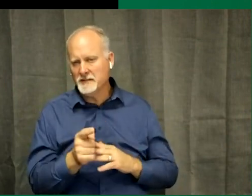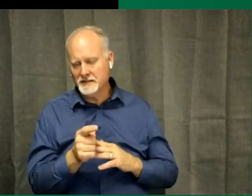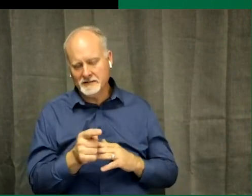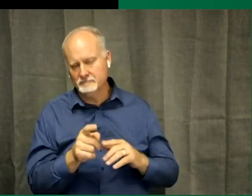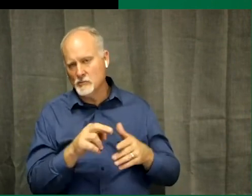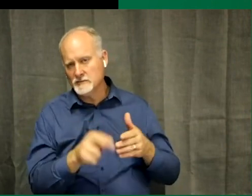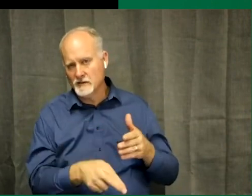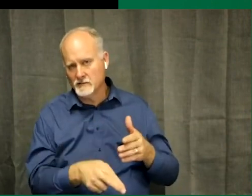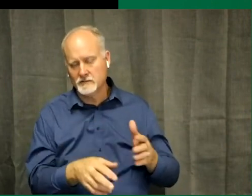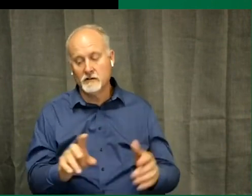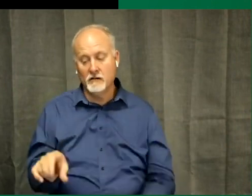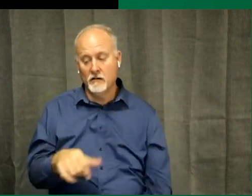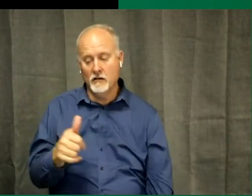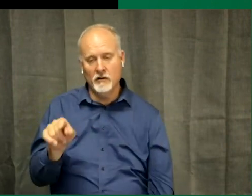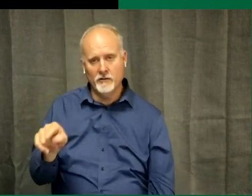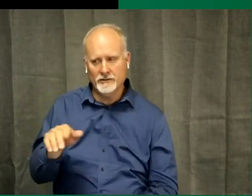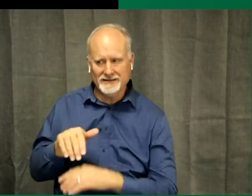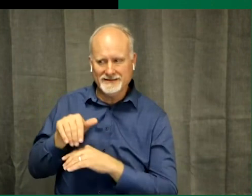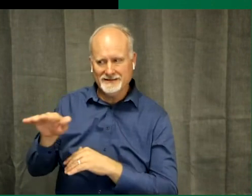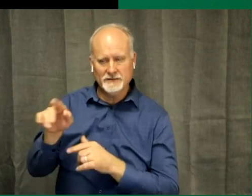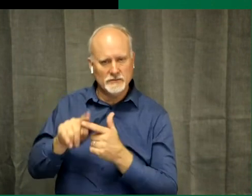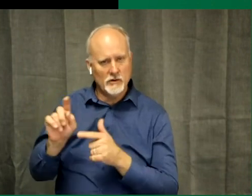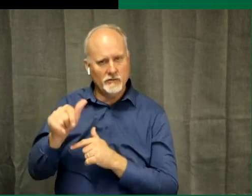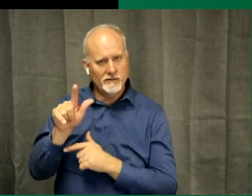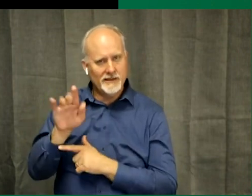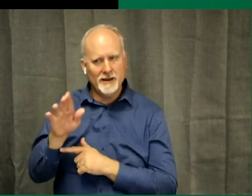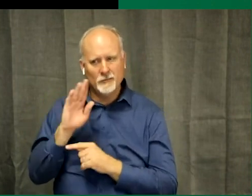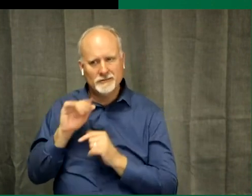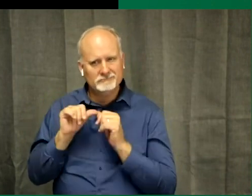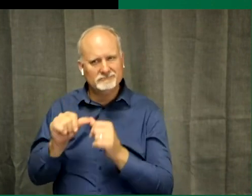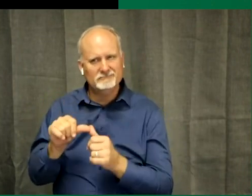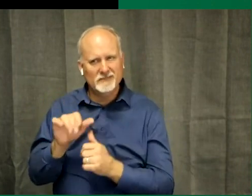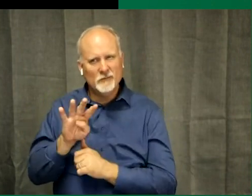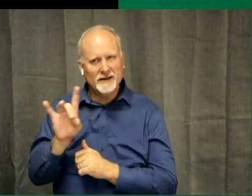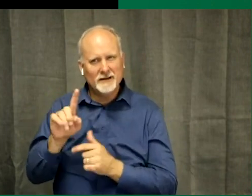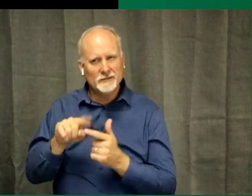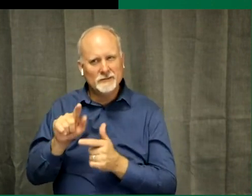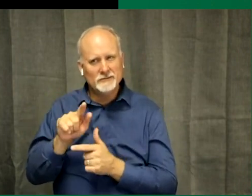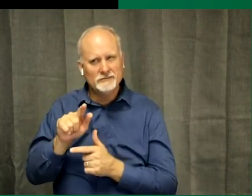another platform that you send to a reference lab that results in about 48 to 24 to 48 hours